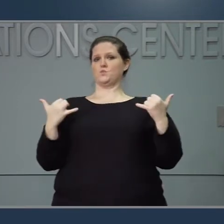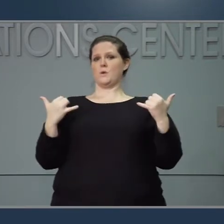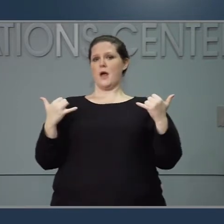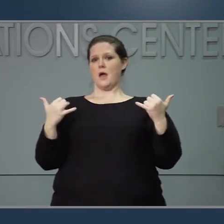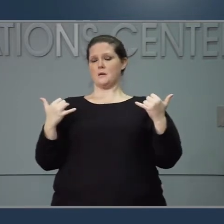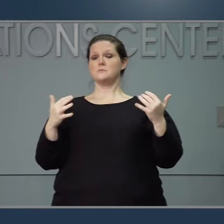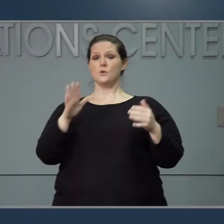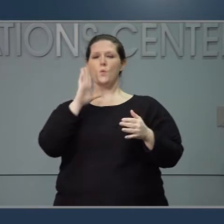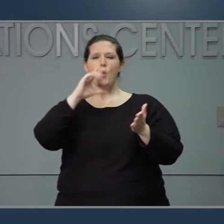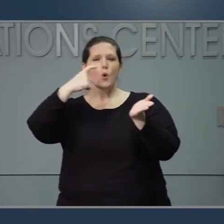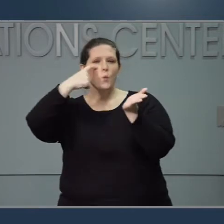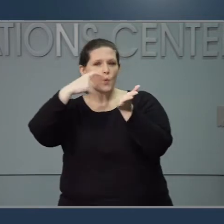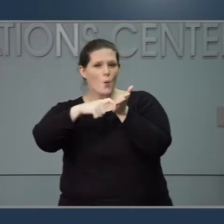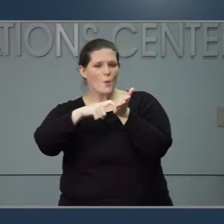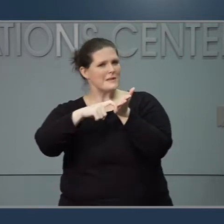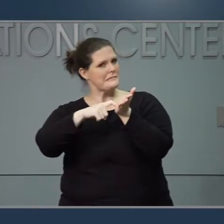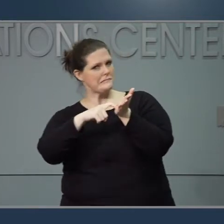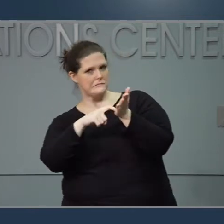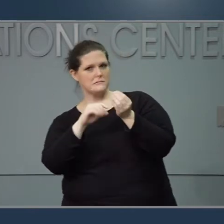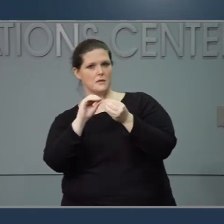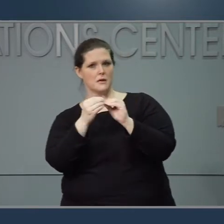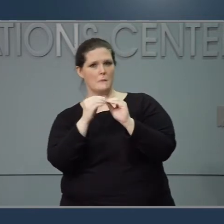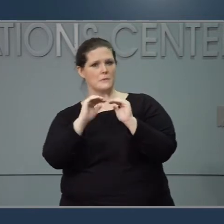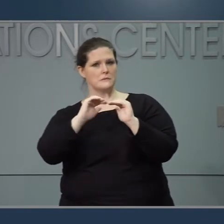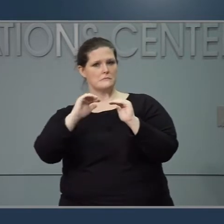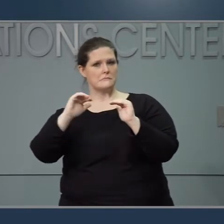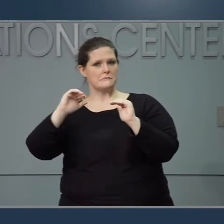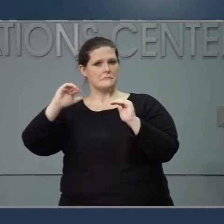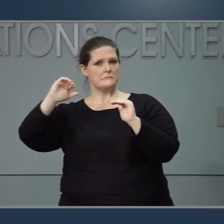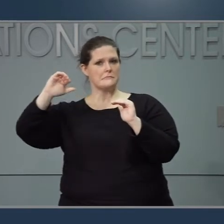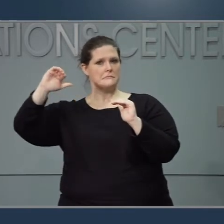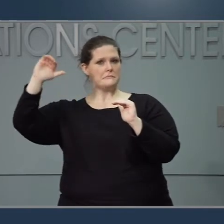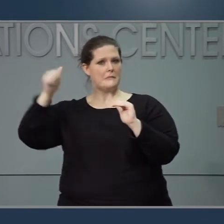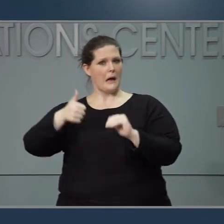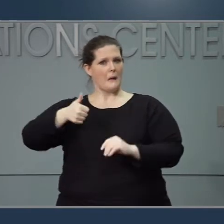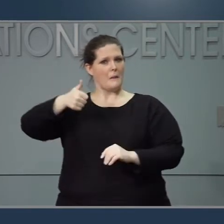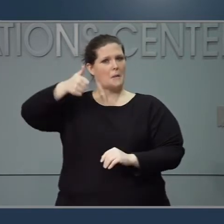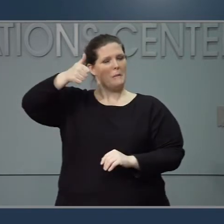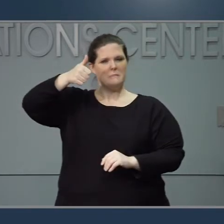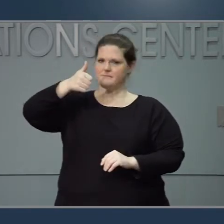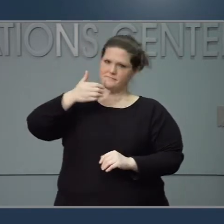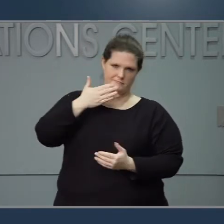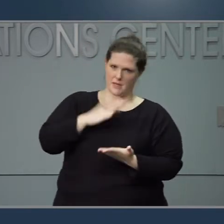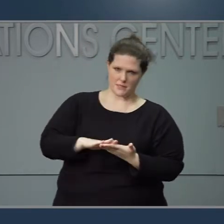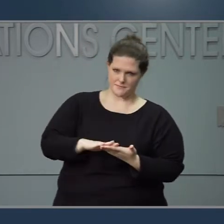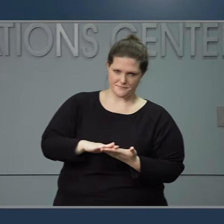ELIAN INFORMACIÓN CIENTÍFICA, Y NO HAY DUDA QUE LA CONSISTENCIA